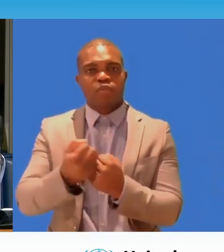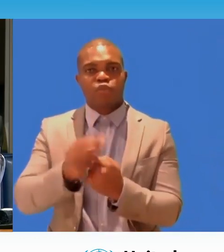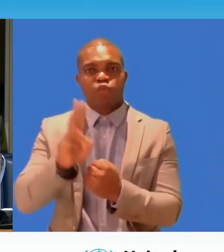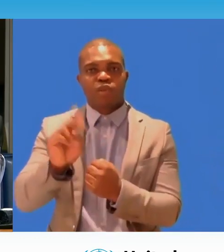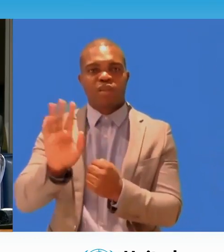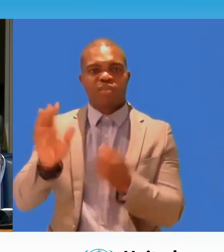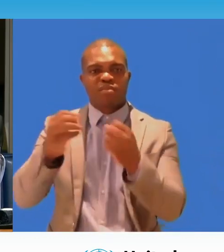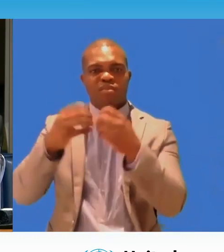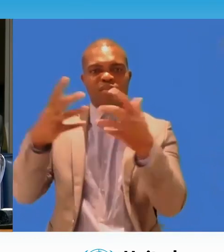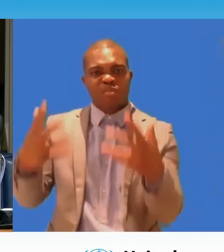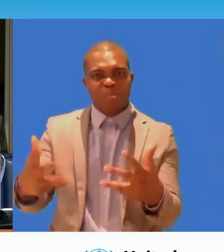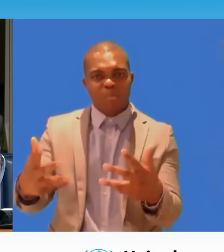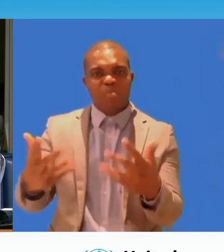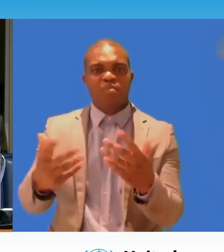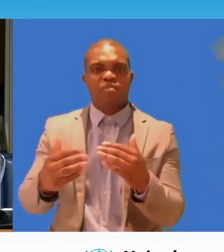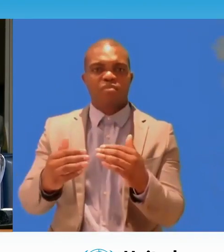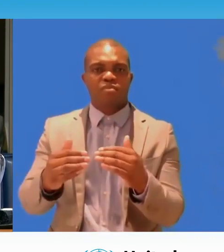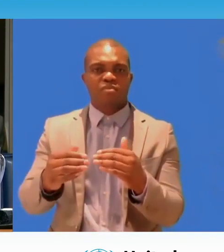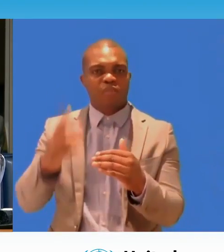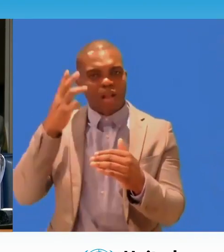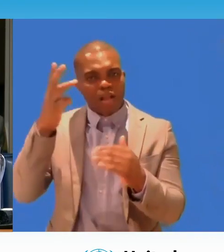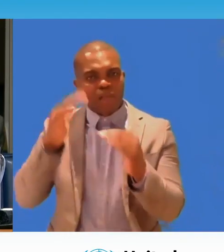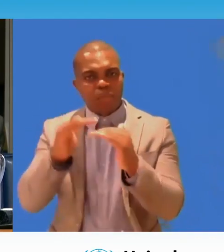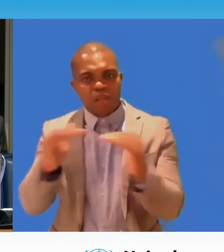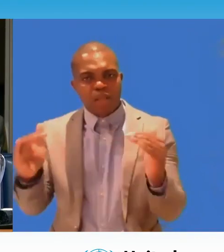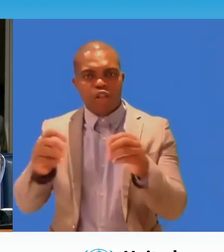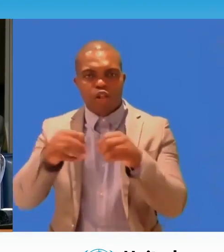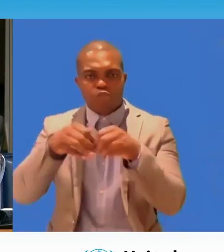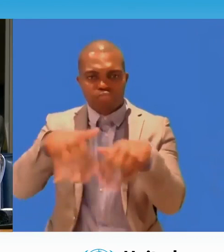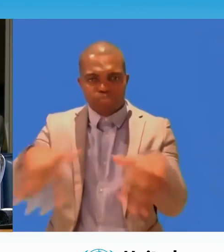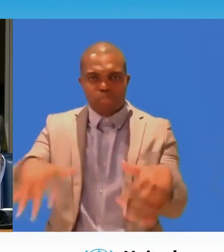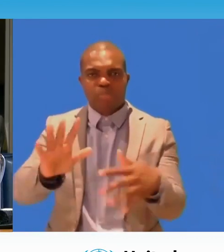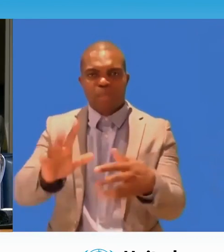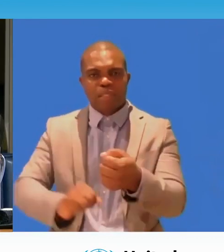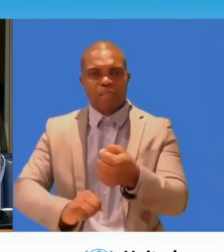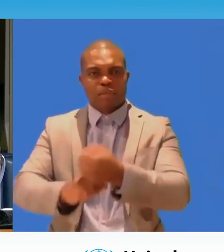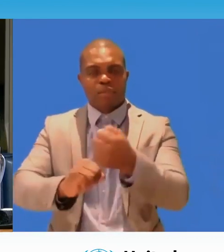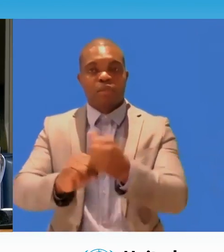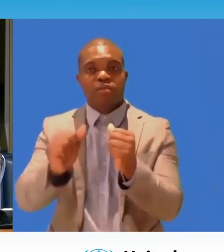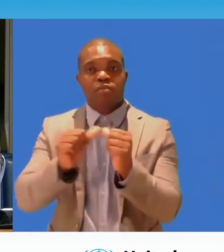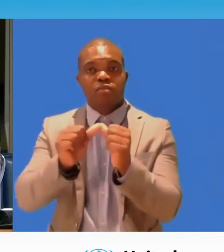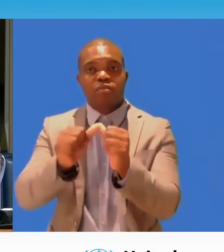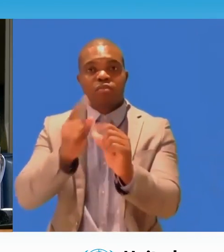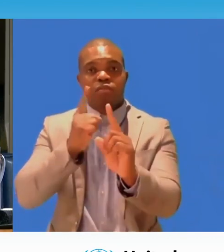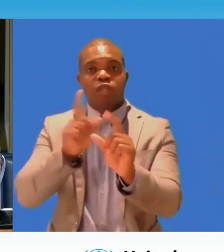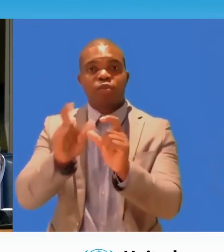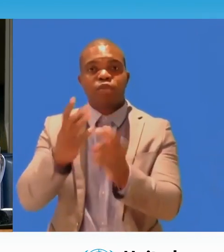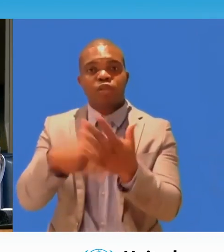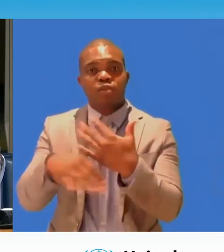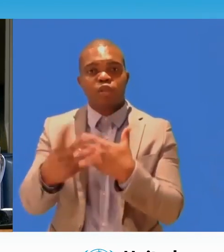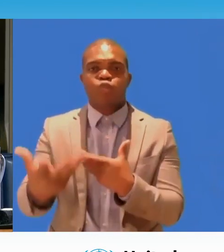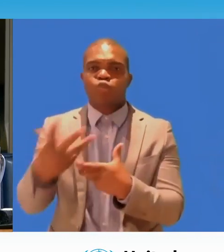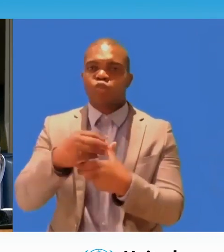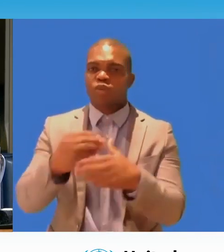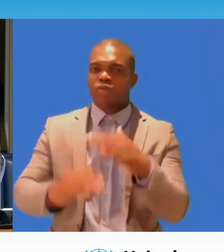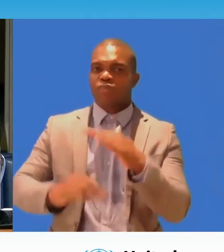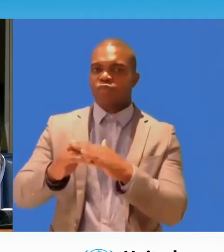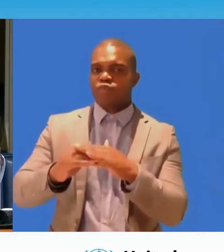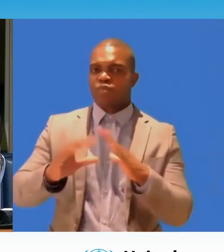with disabilities in all aspects of decision and policym on an equal basis with others to shape